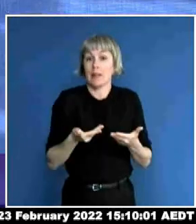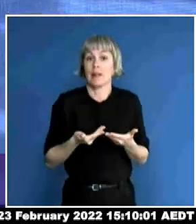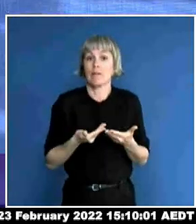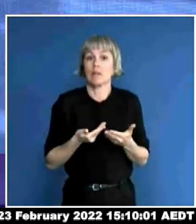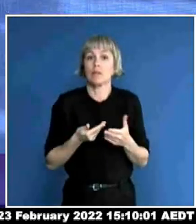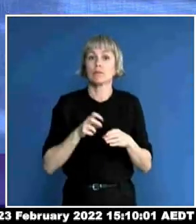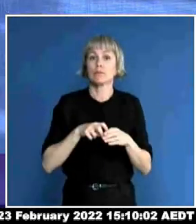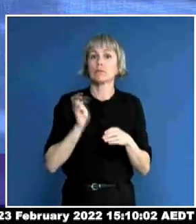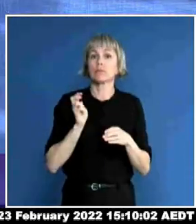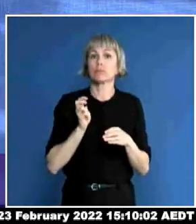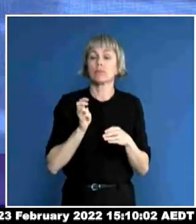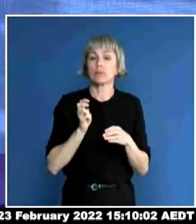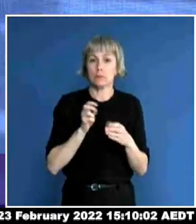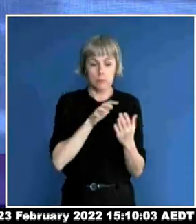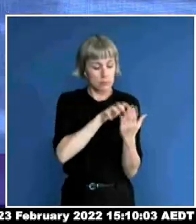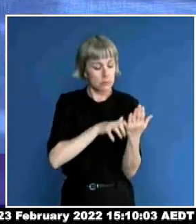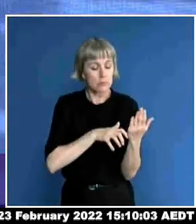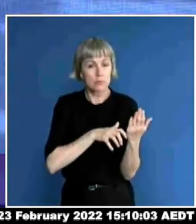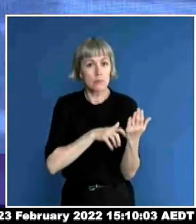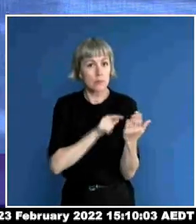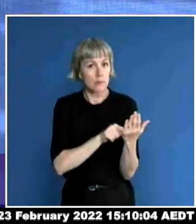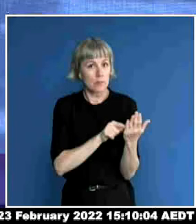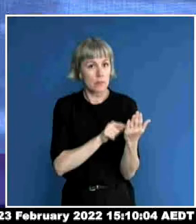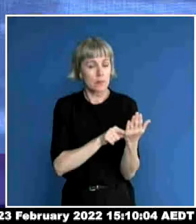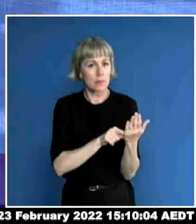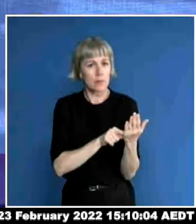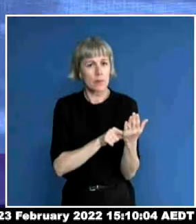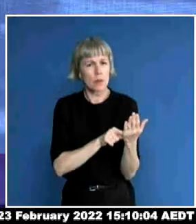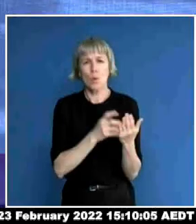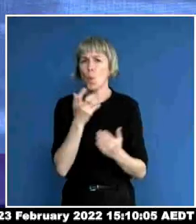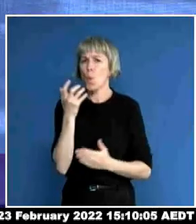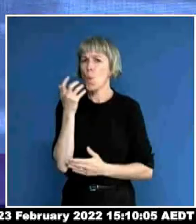That was a pretty tough thing to do, wasn't it, to resign? Yeah.